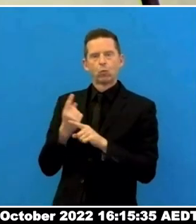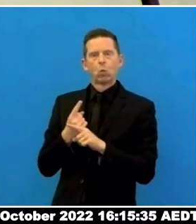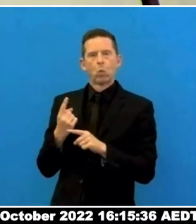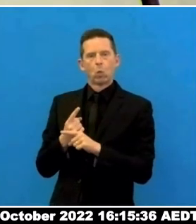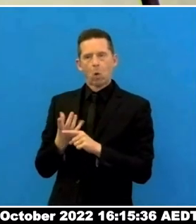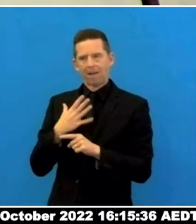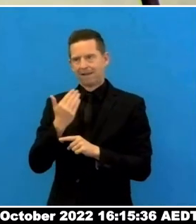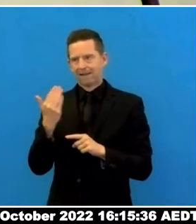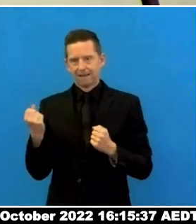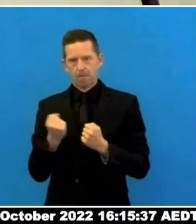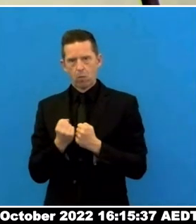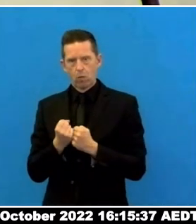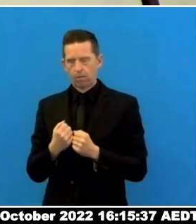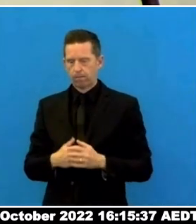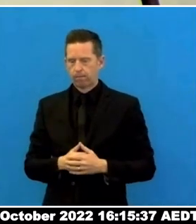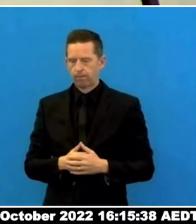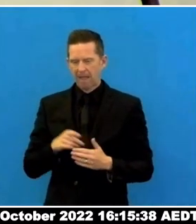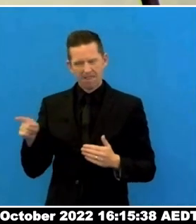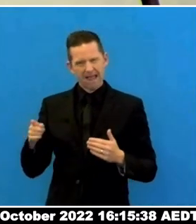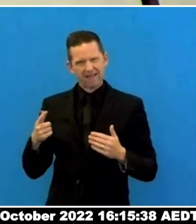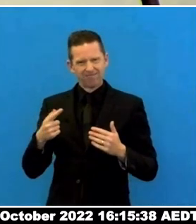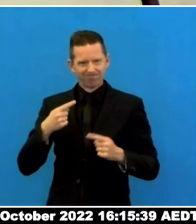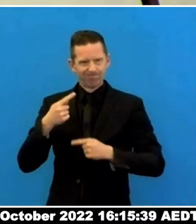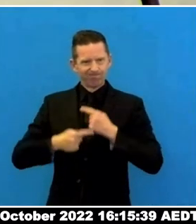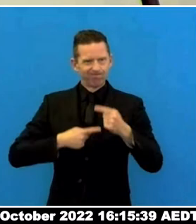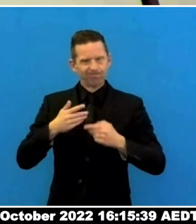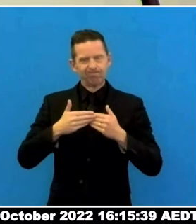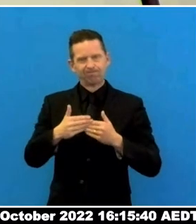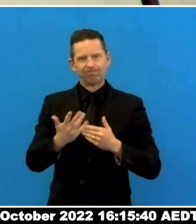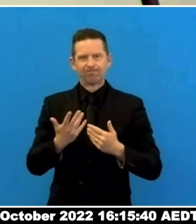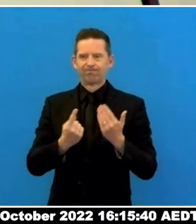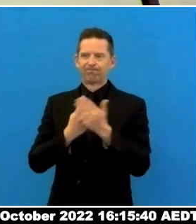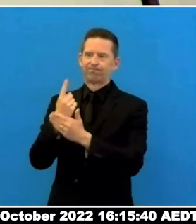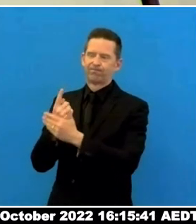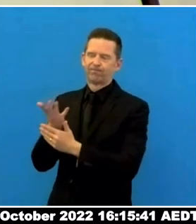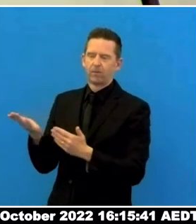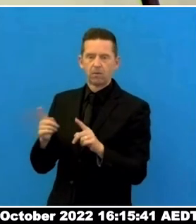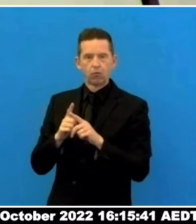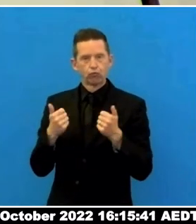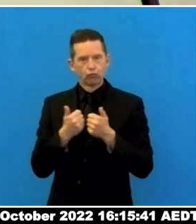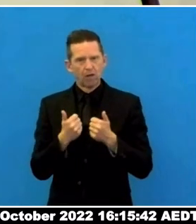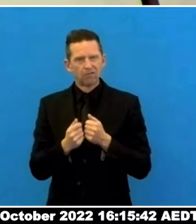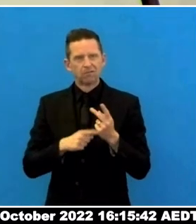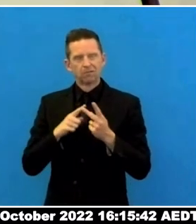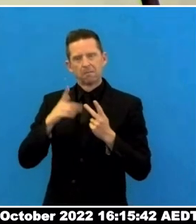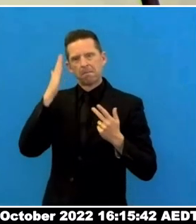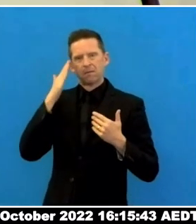The problem is ongoing, either for the drugs or for the mental health.